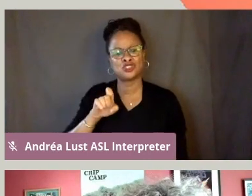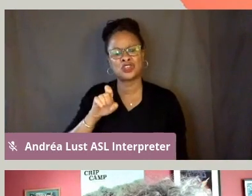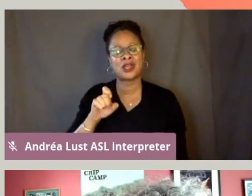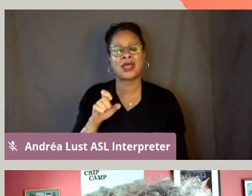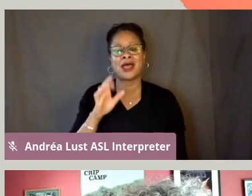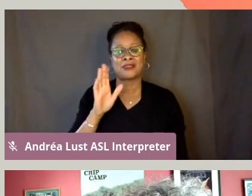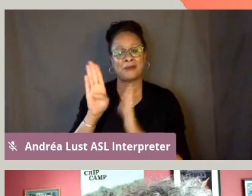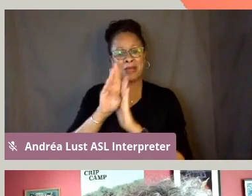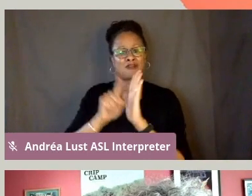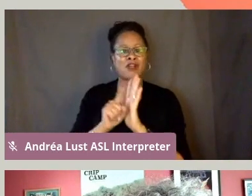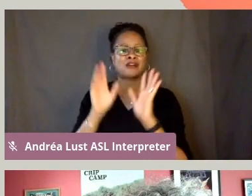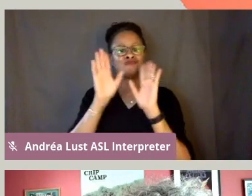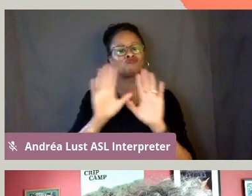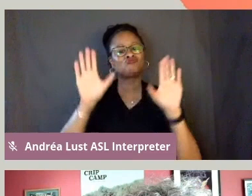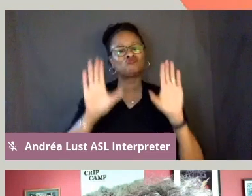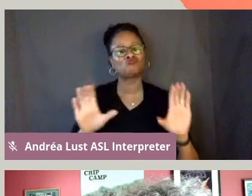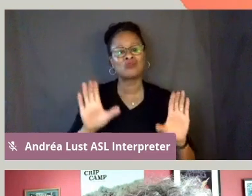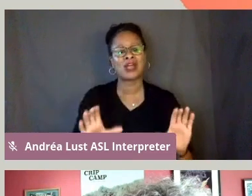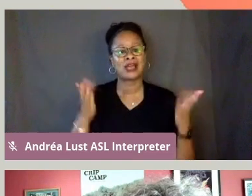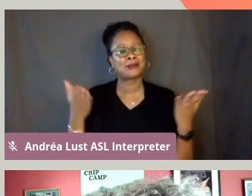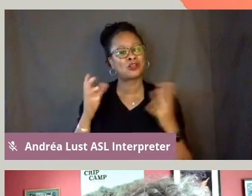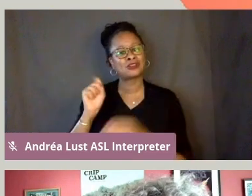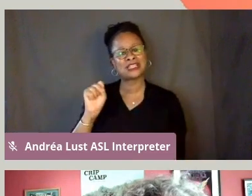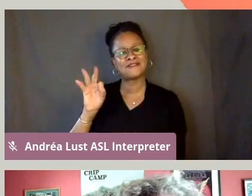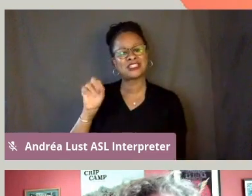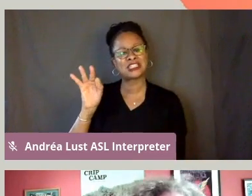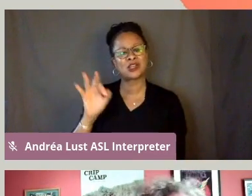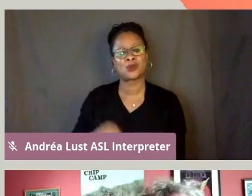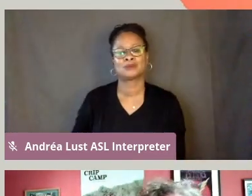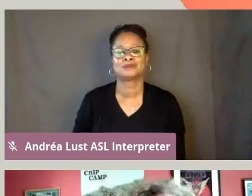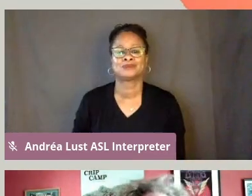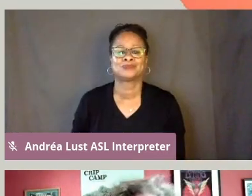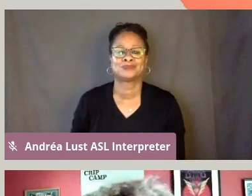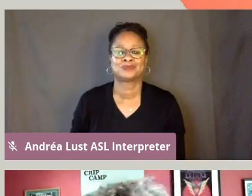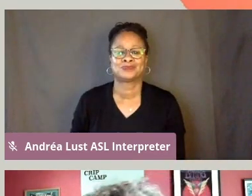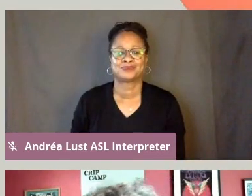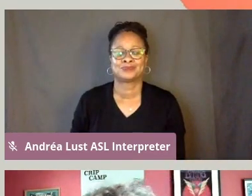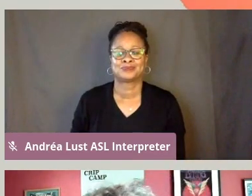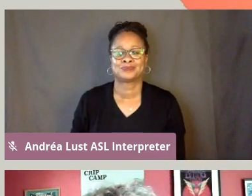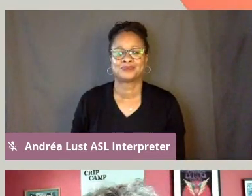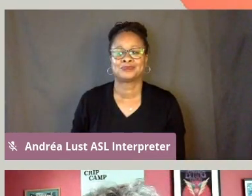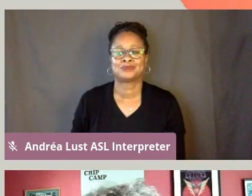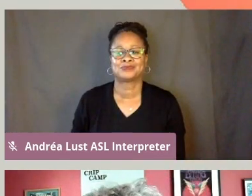And I'm here in San Francisco. So thanks so much.